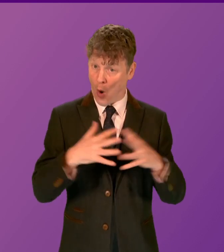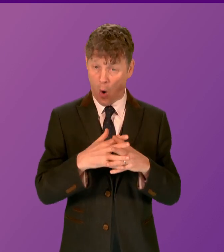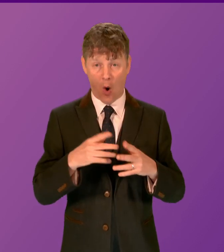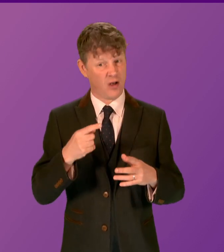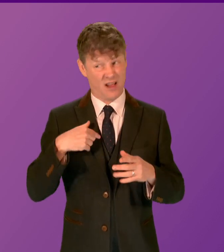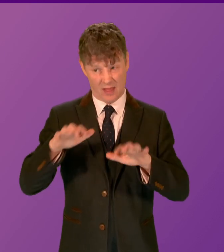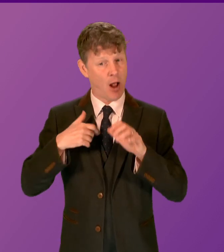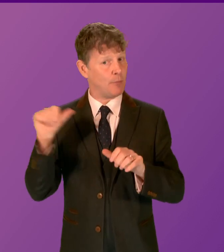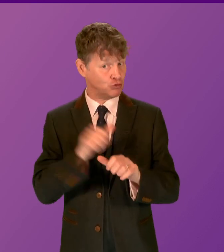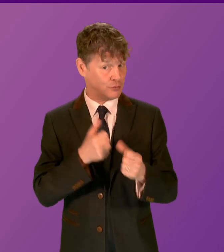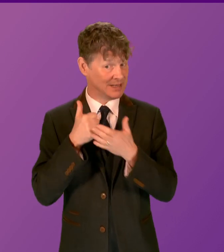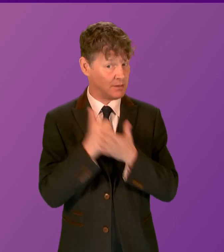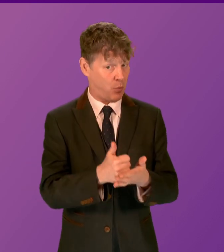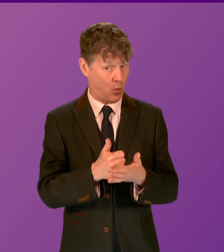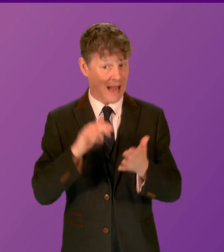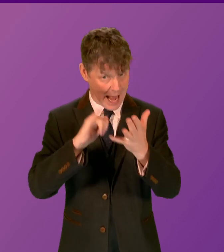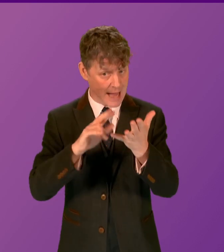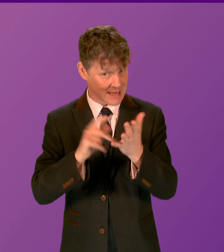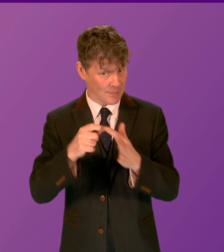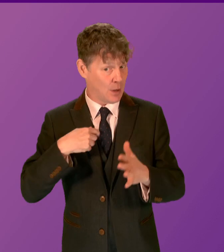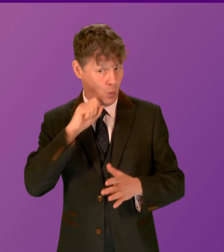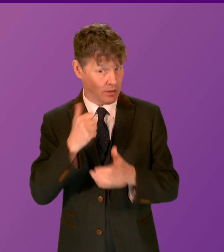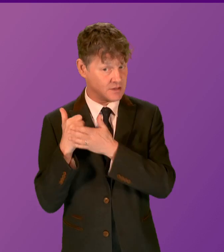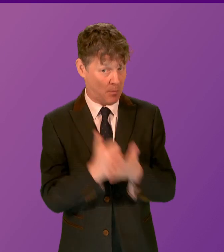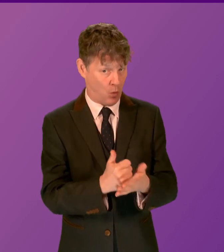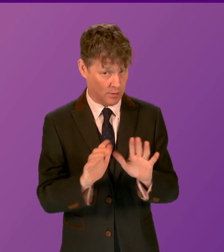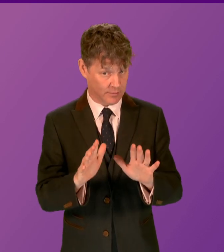We in the Scottish Government will certainly support it.